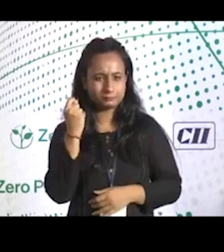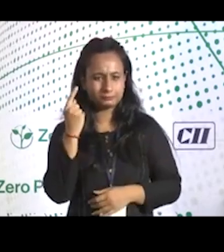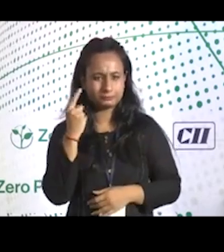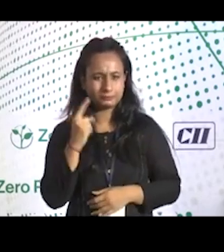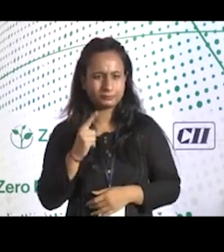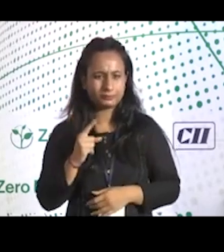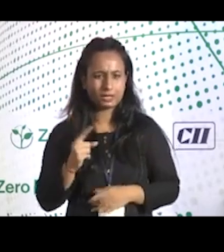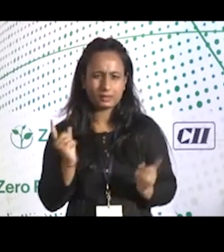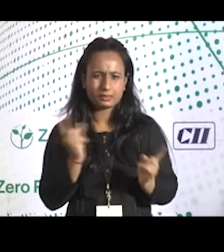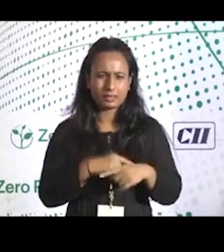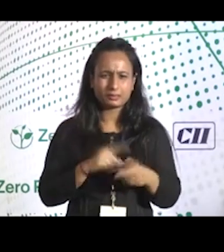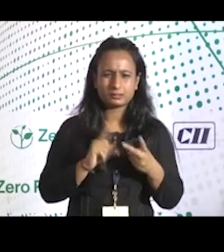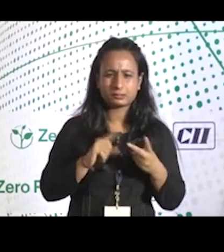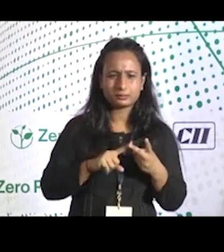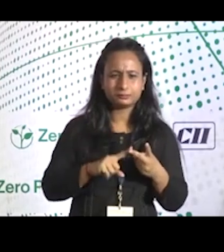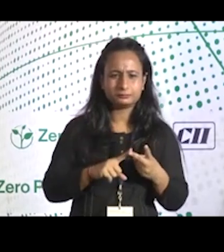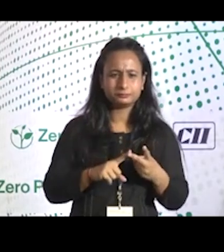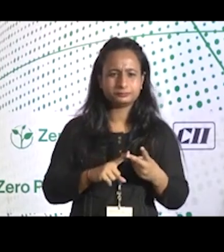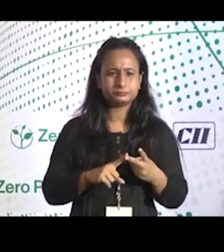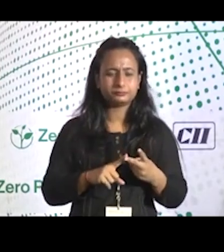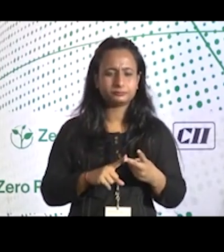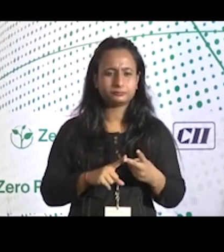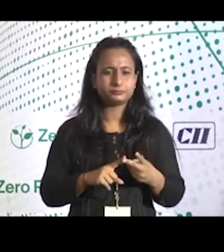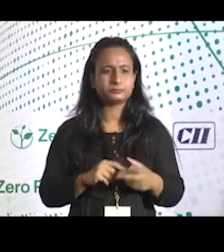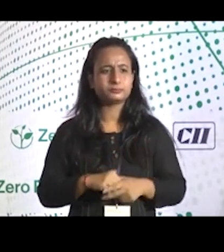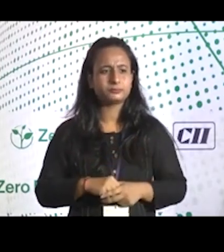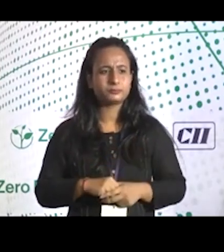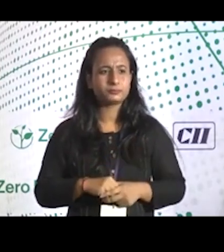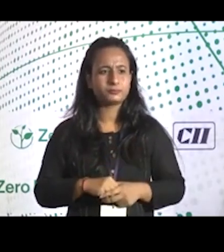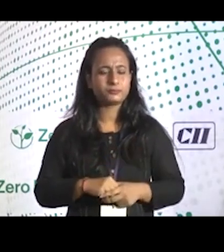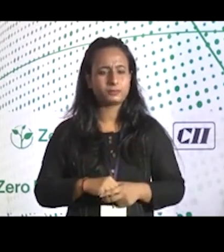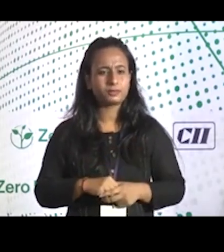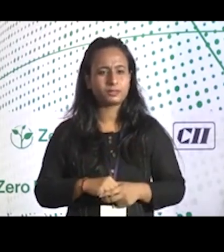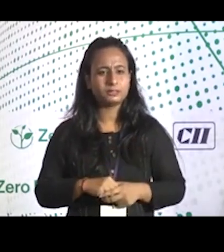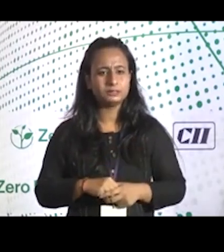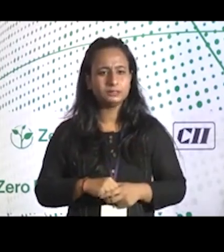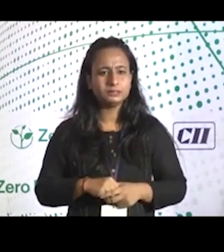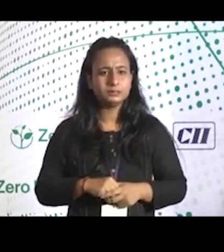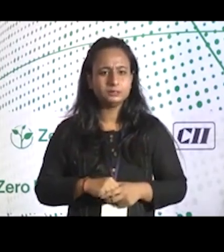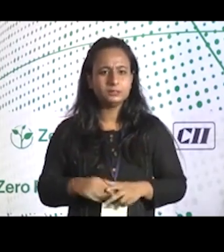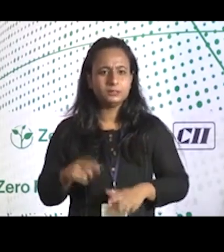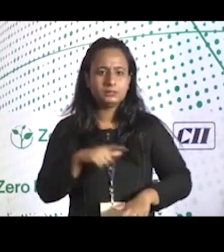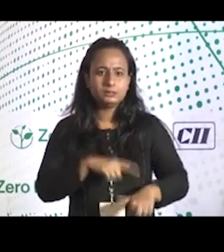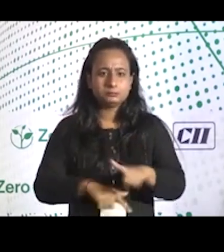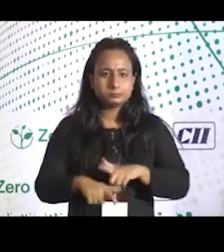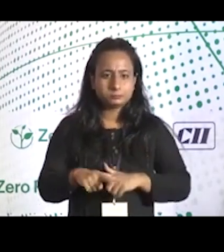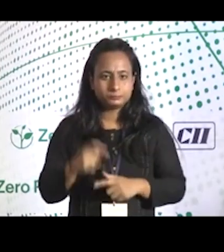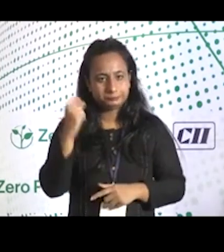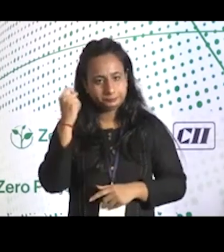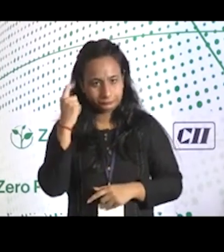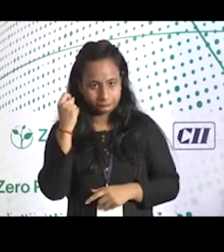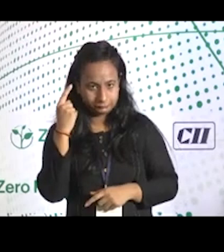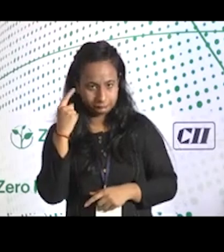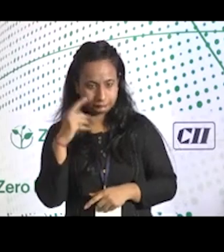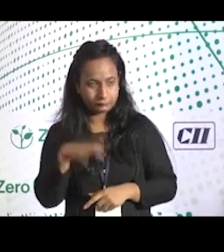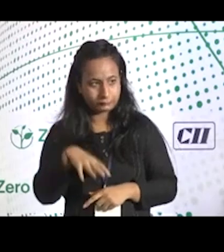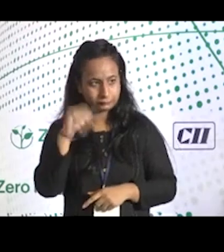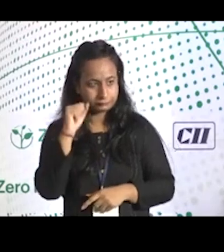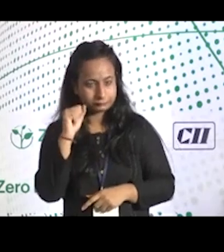The second is to dissolve the perceptual biases that exist in the investment community, which prevent them from making the